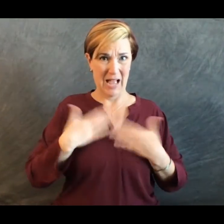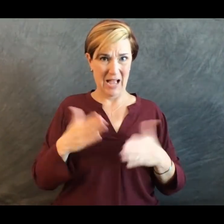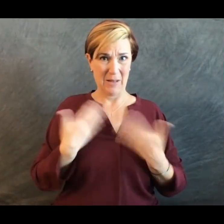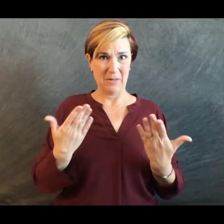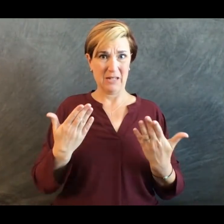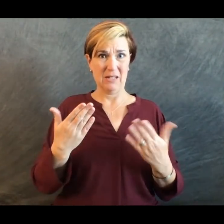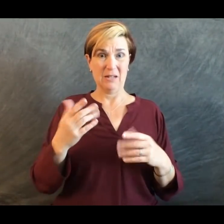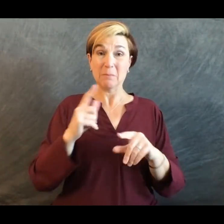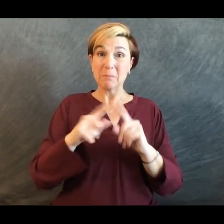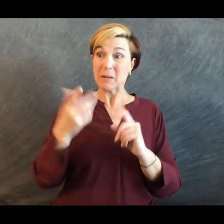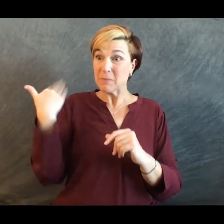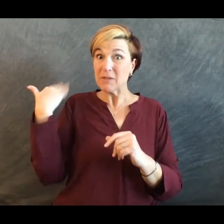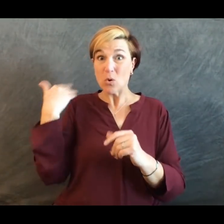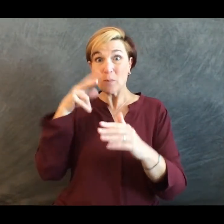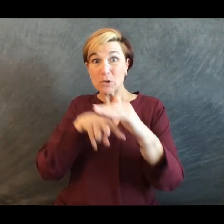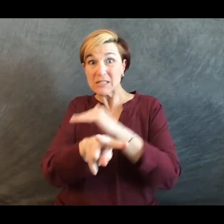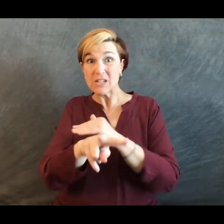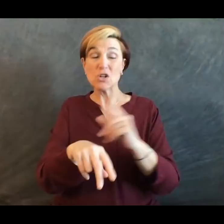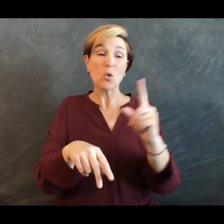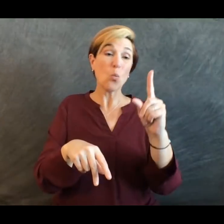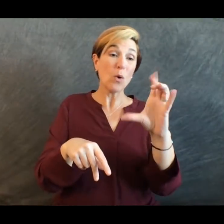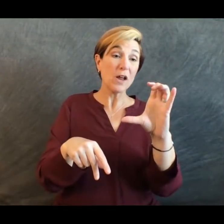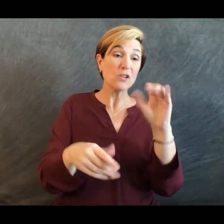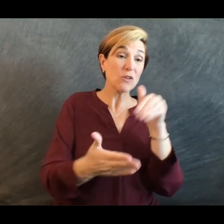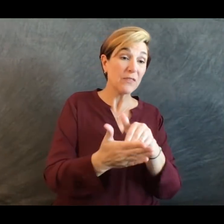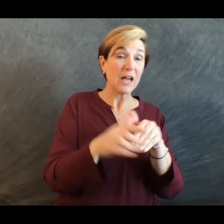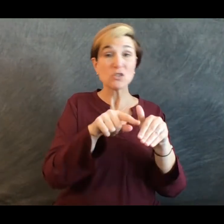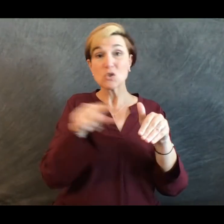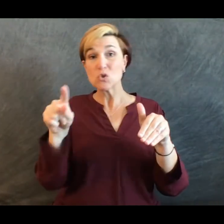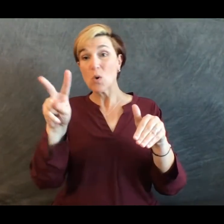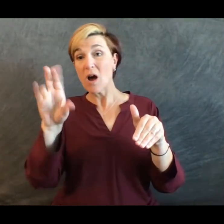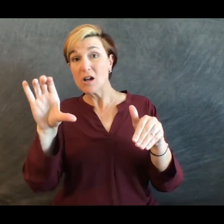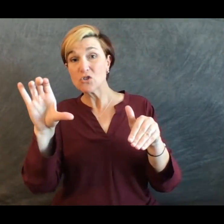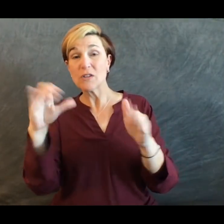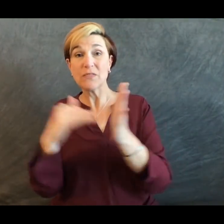lives on the minimum side and then up to two point two million lives if we didn't